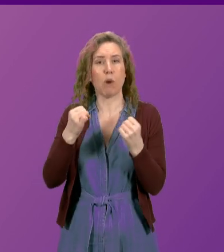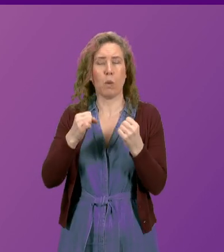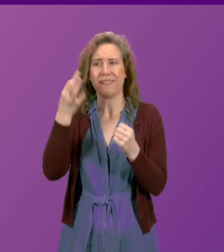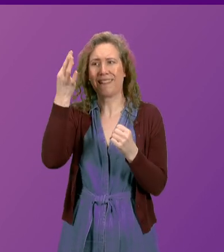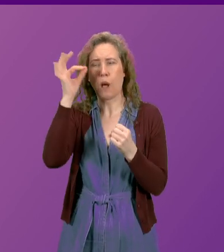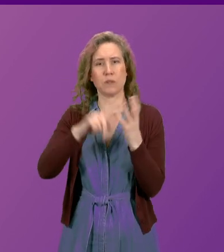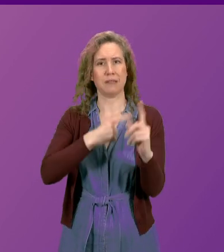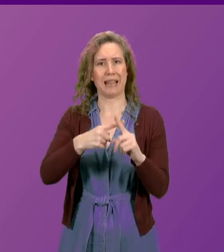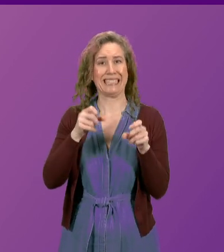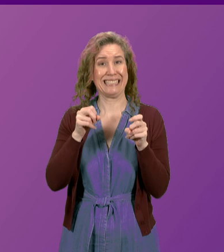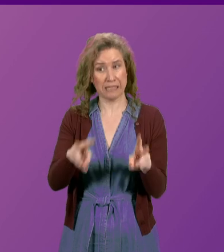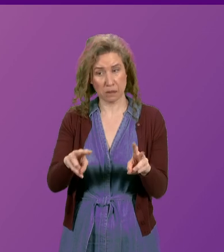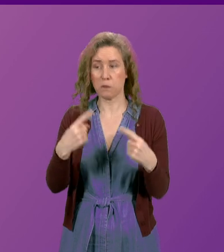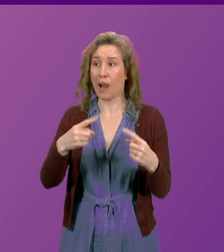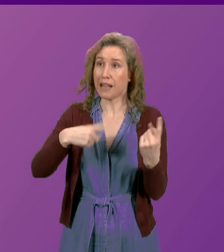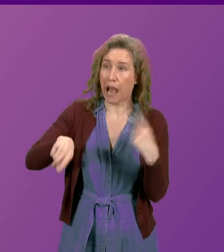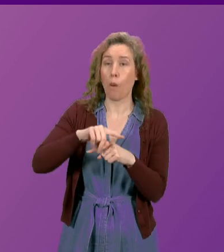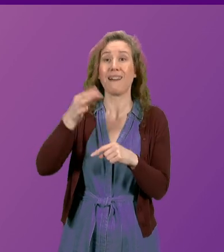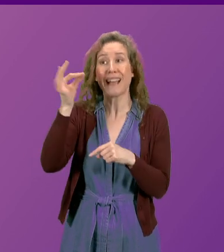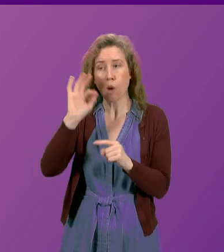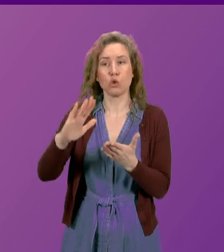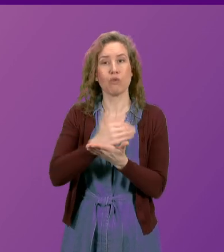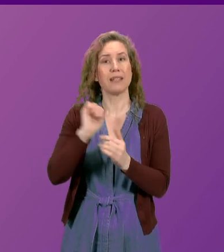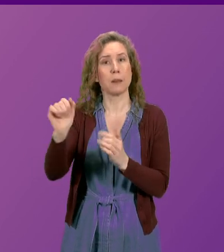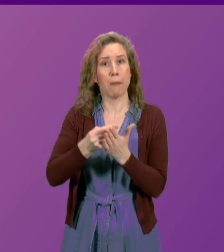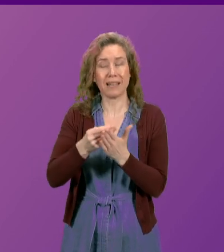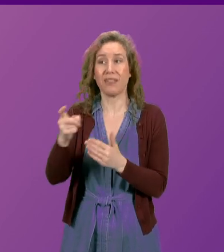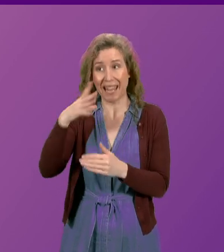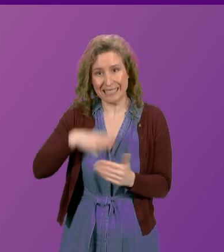our councils raise the revenue that they need to protect their services?